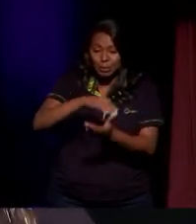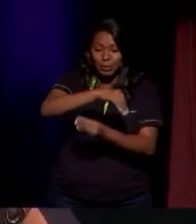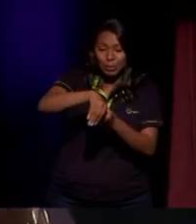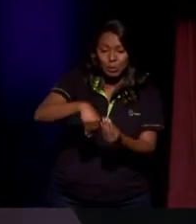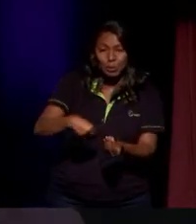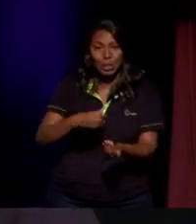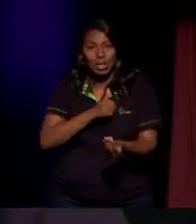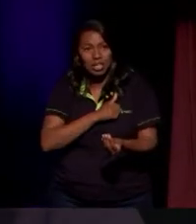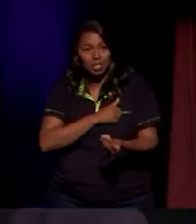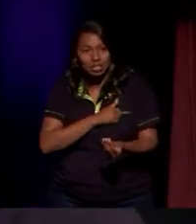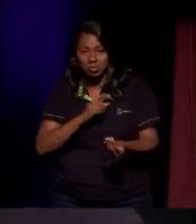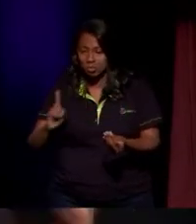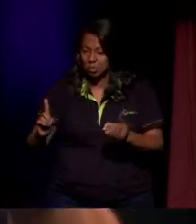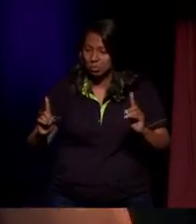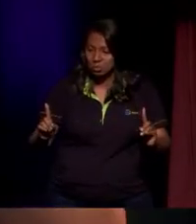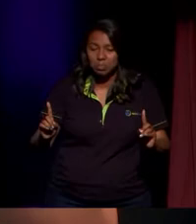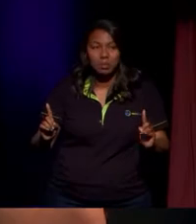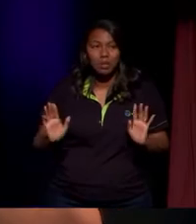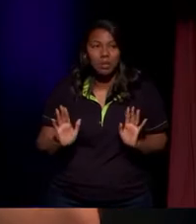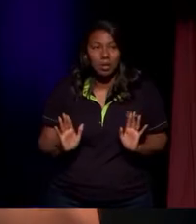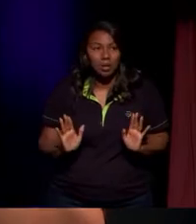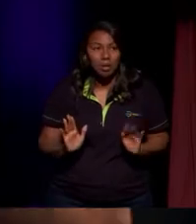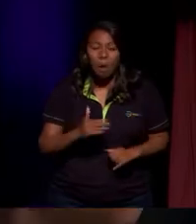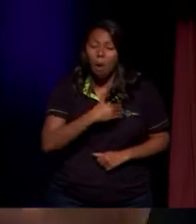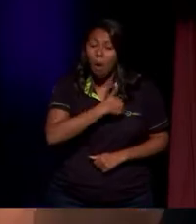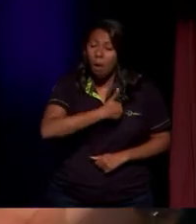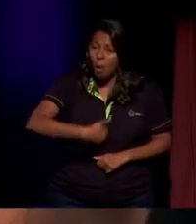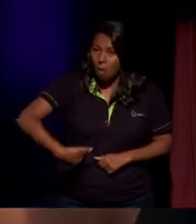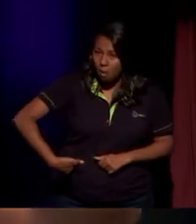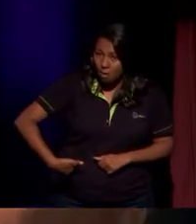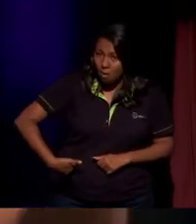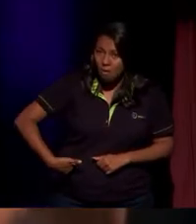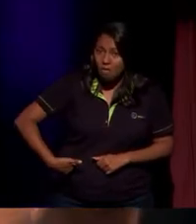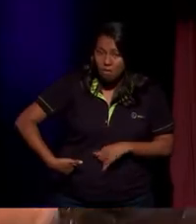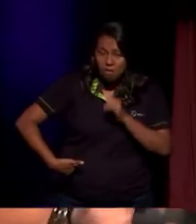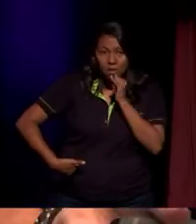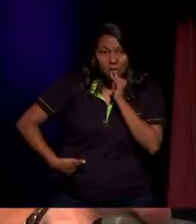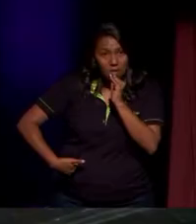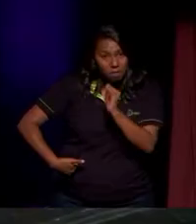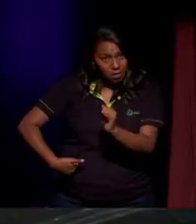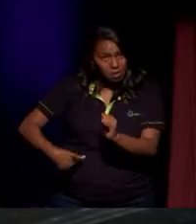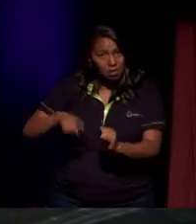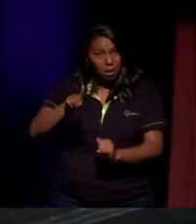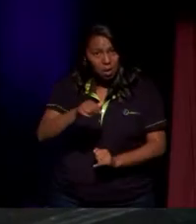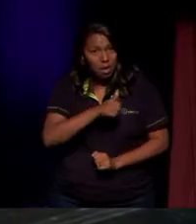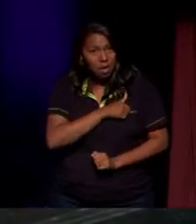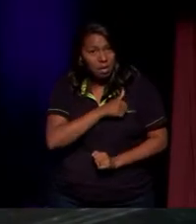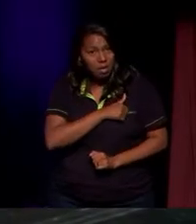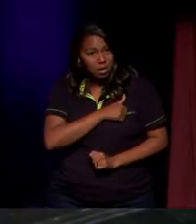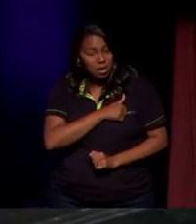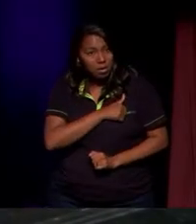the State recognizes the religion of the child, of the son of this marriage as the religion of the father,